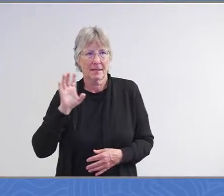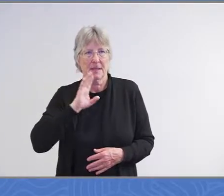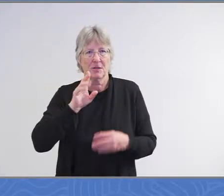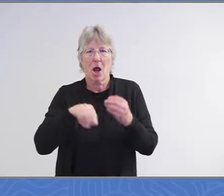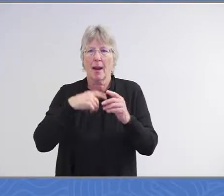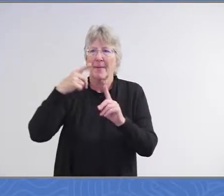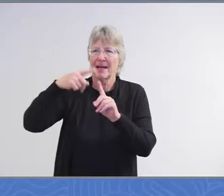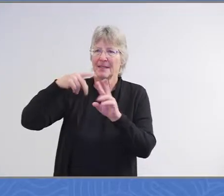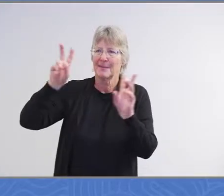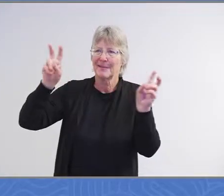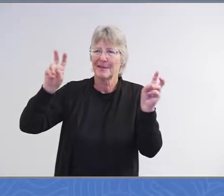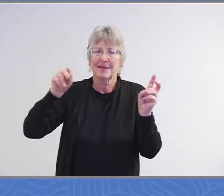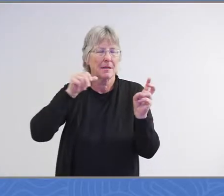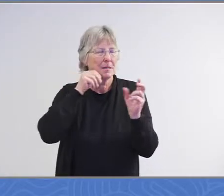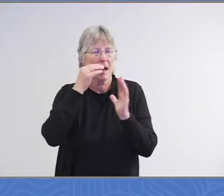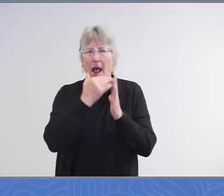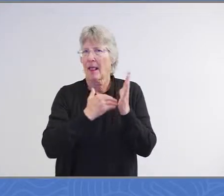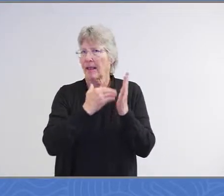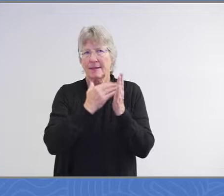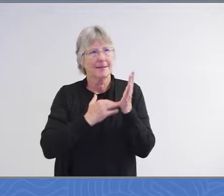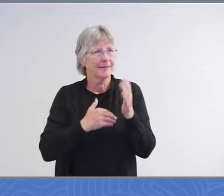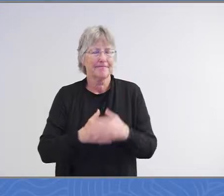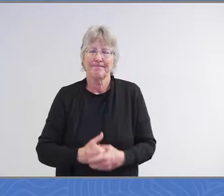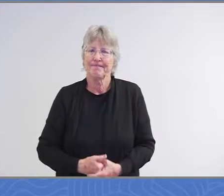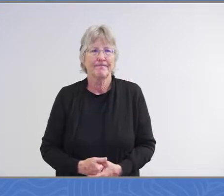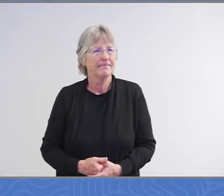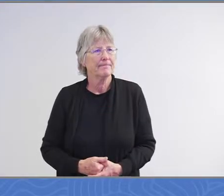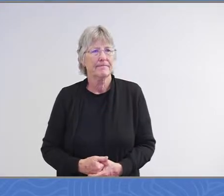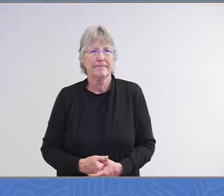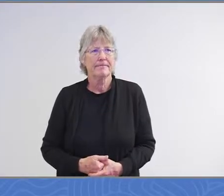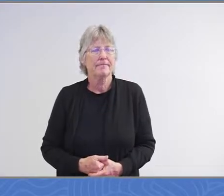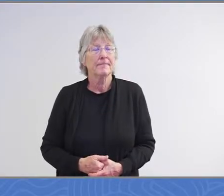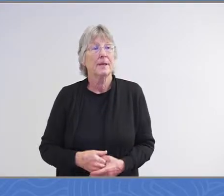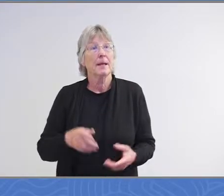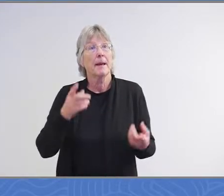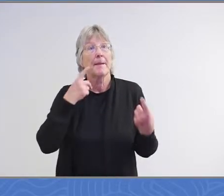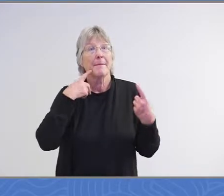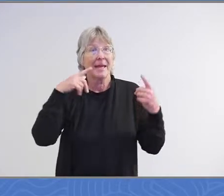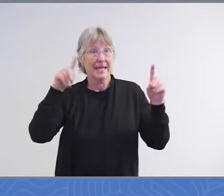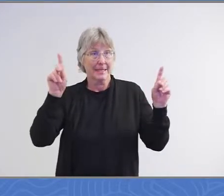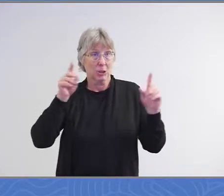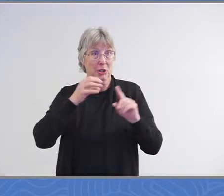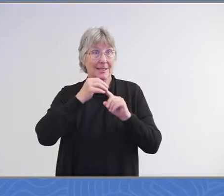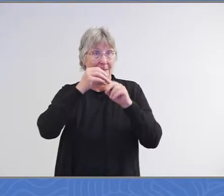that is not listed on the agenda. It has been announced that special education teachers